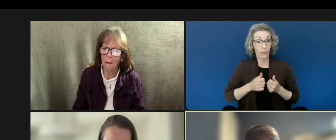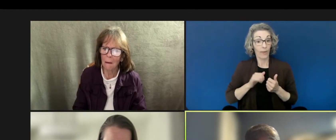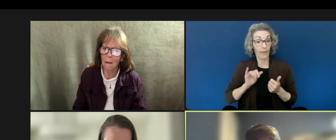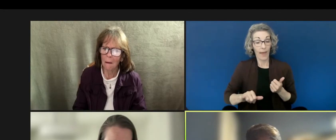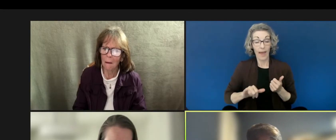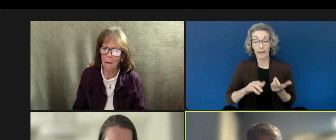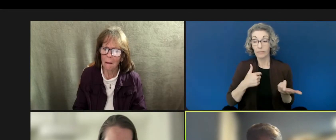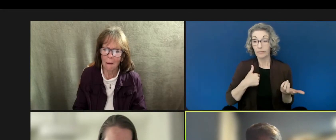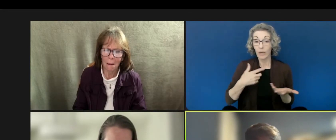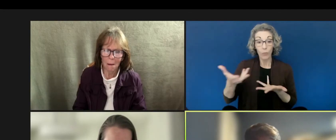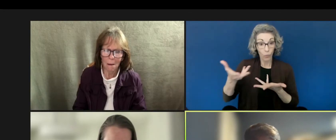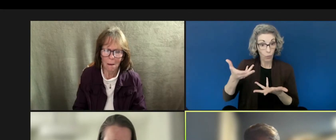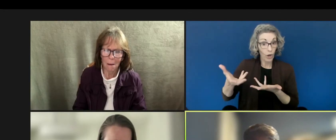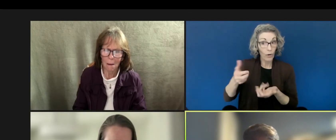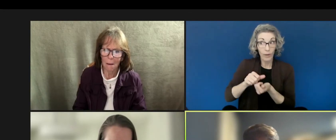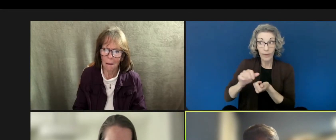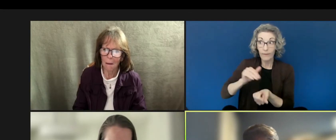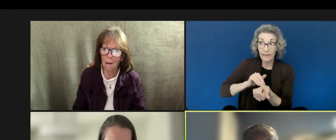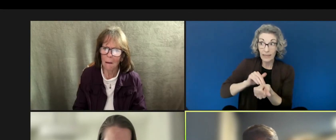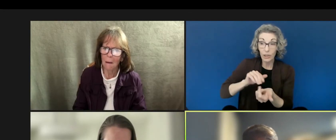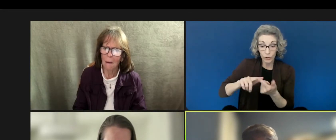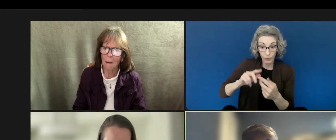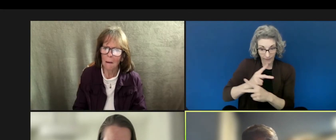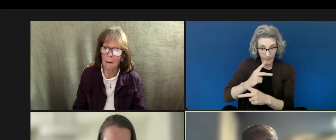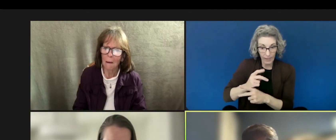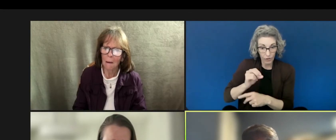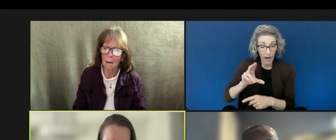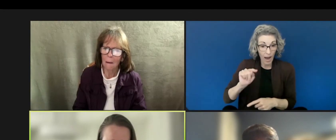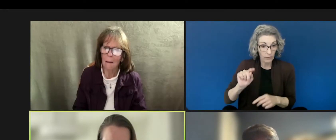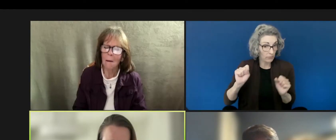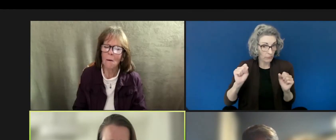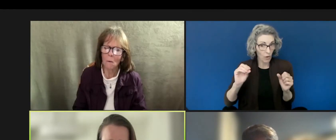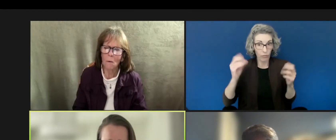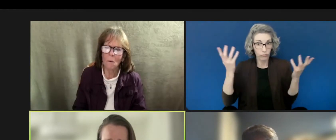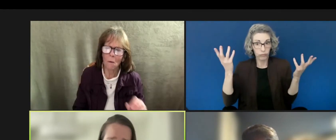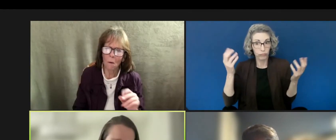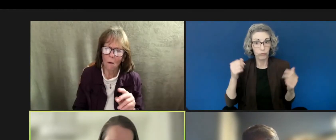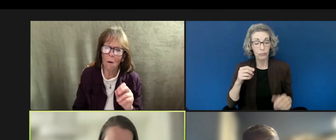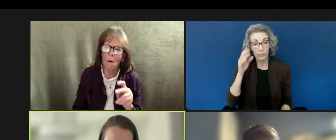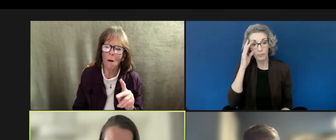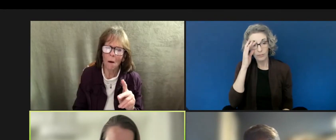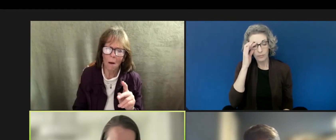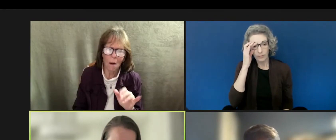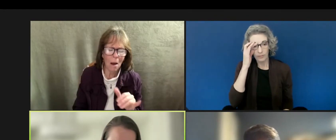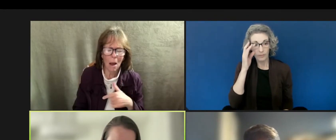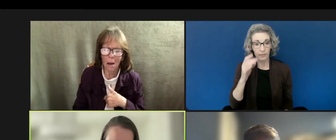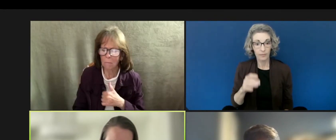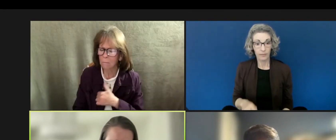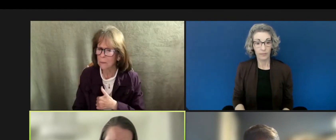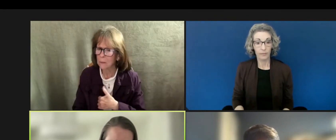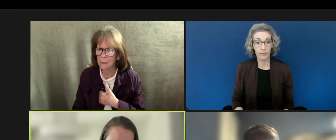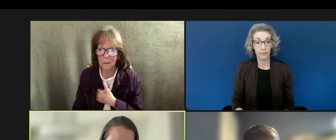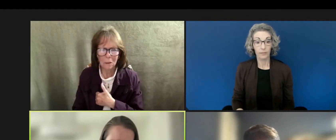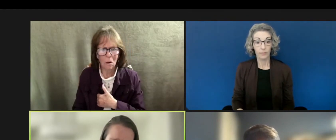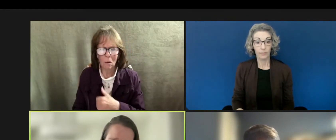I'm working with my physician to sort it out. Yeah, I see, I'm sorry.